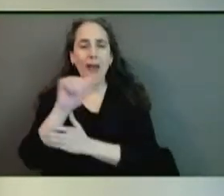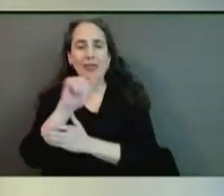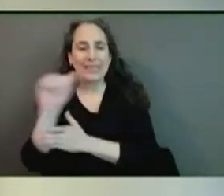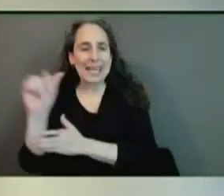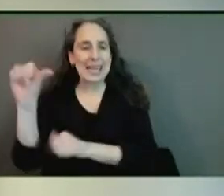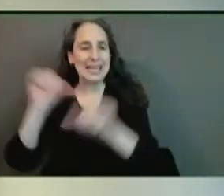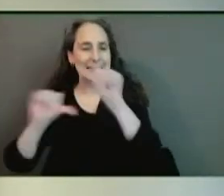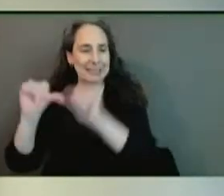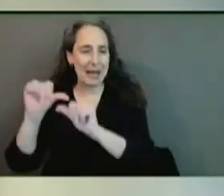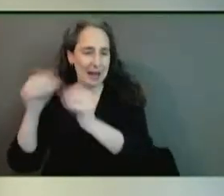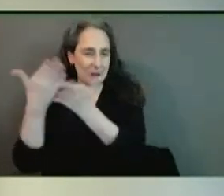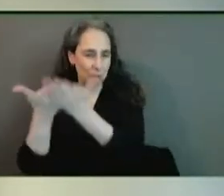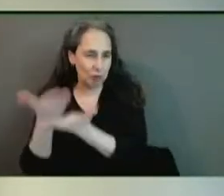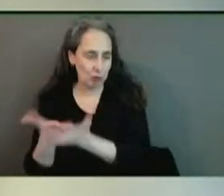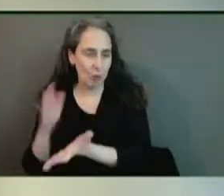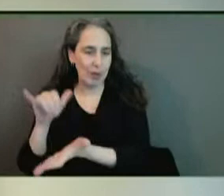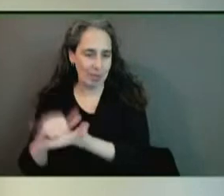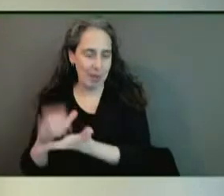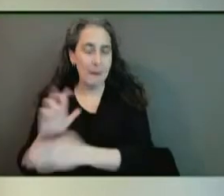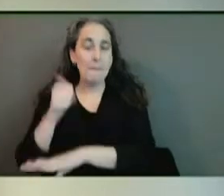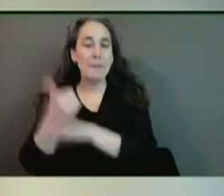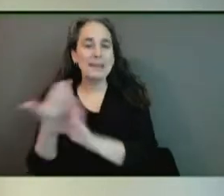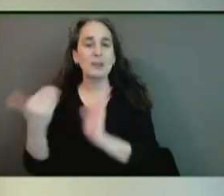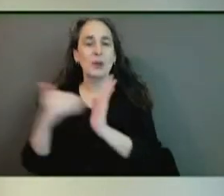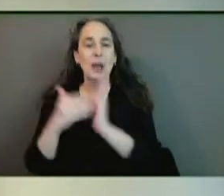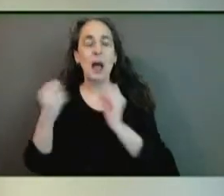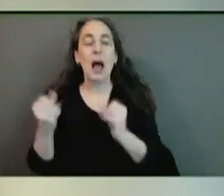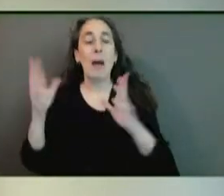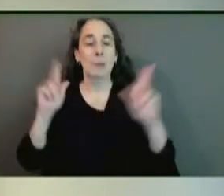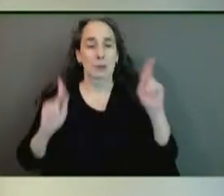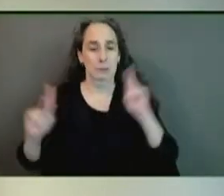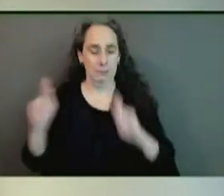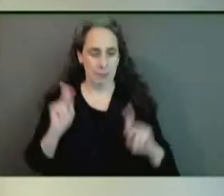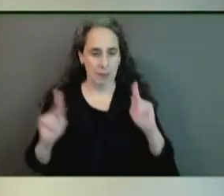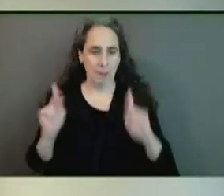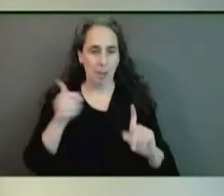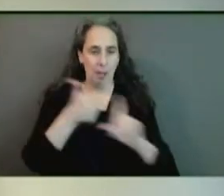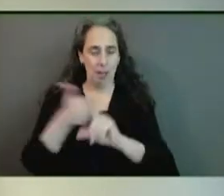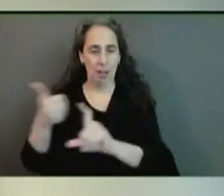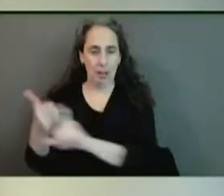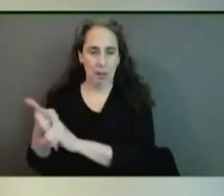mandated or the efficacy or what the data in science is saying